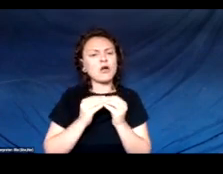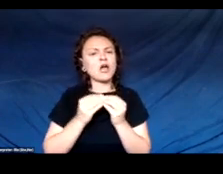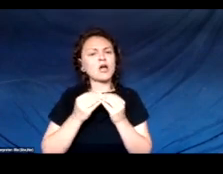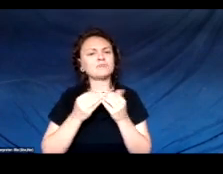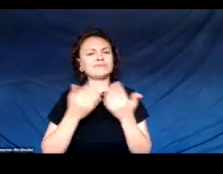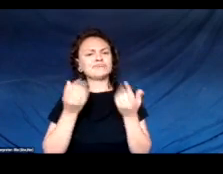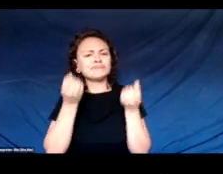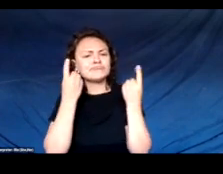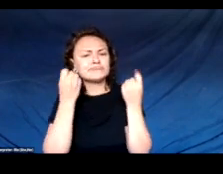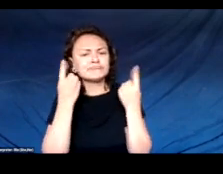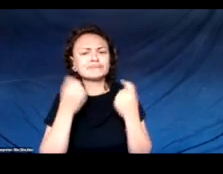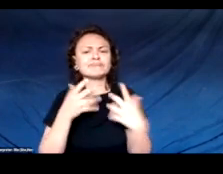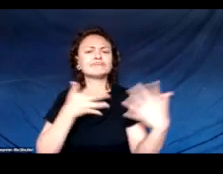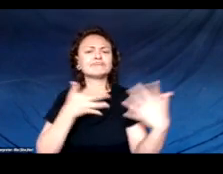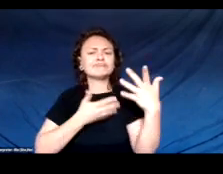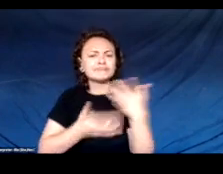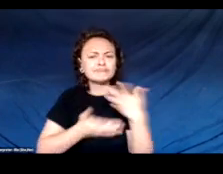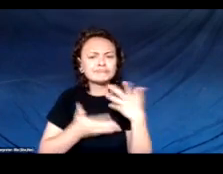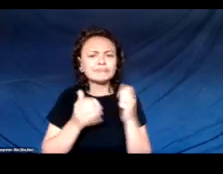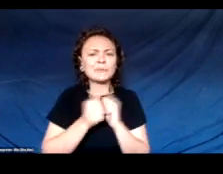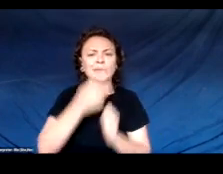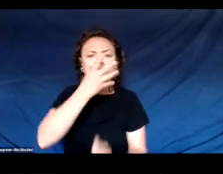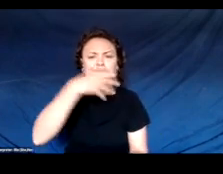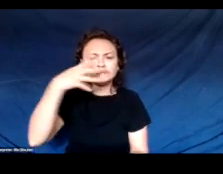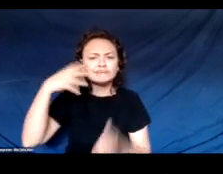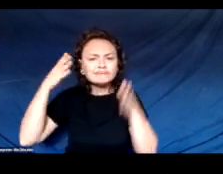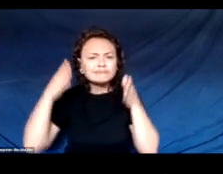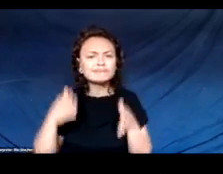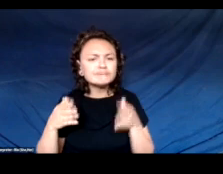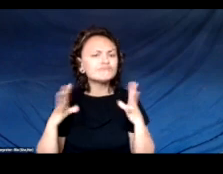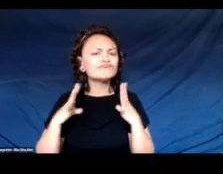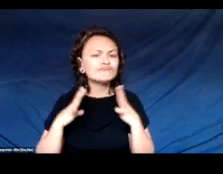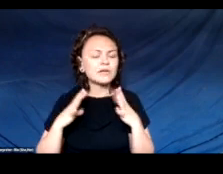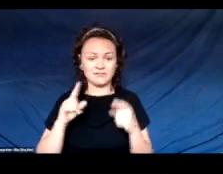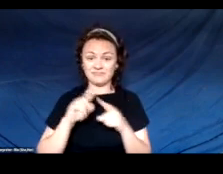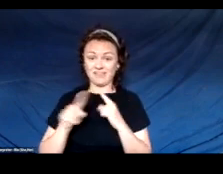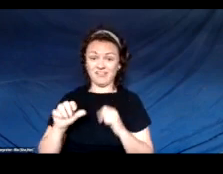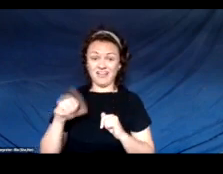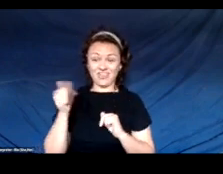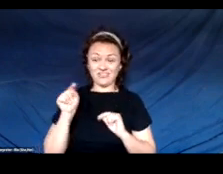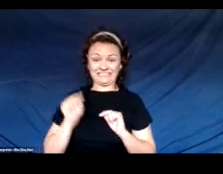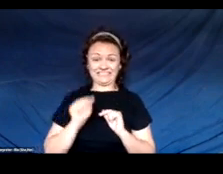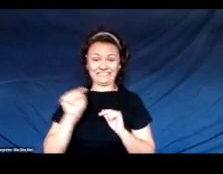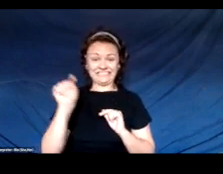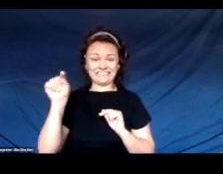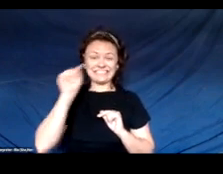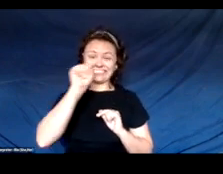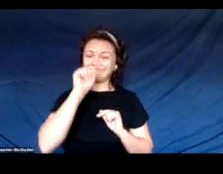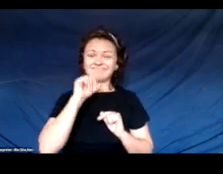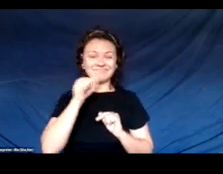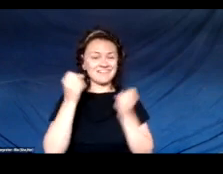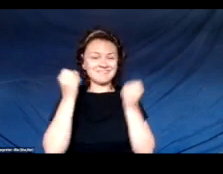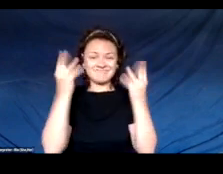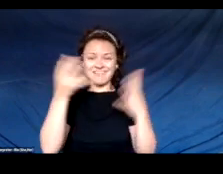but then in some areas that's less less populated with immigrants and then people's bias